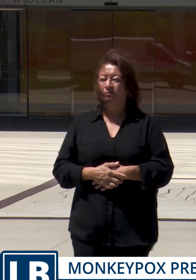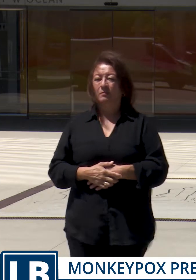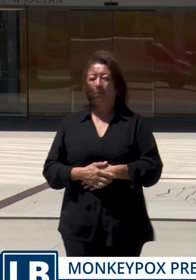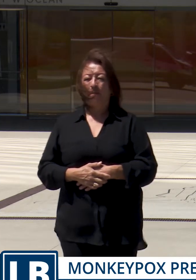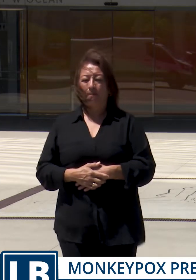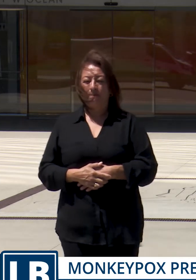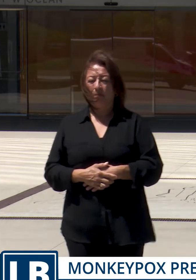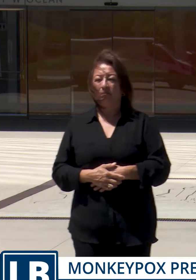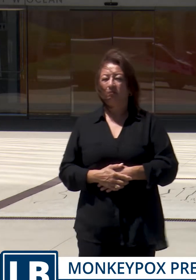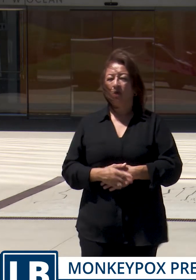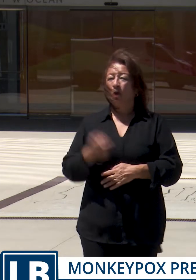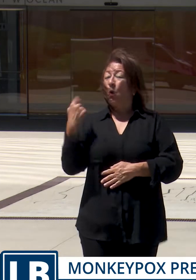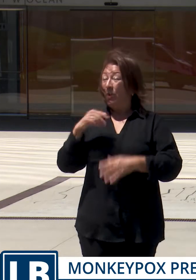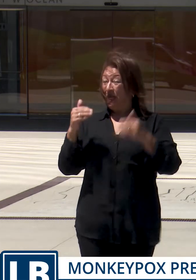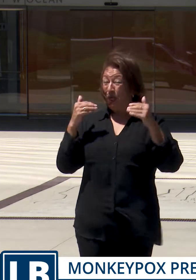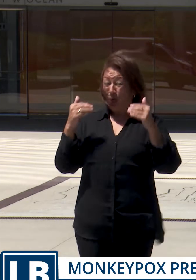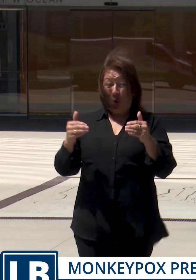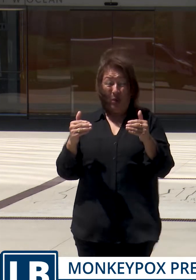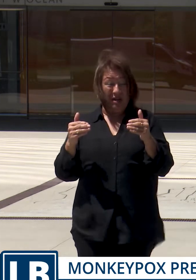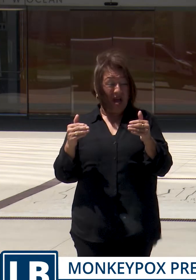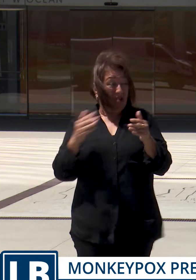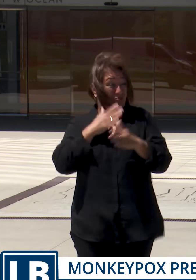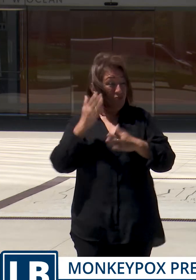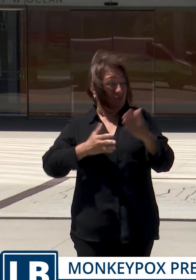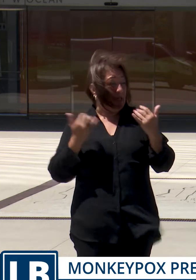um we're going to go ahead and wrap it up at this time we're going to go